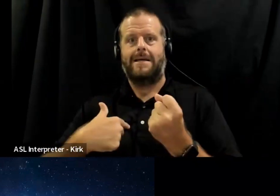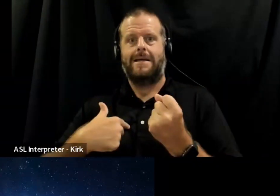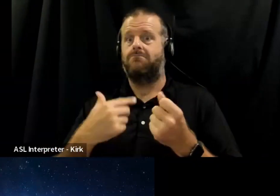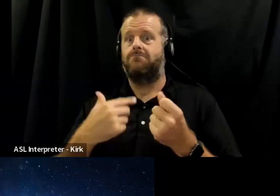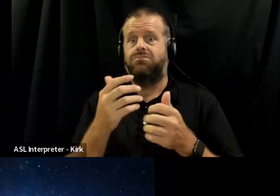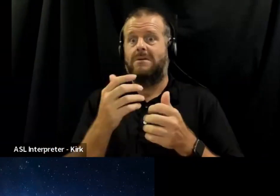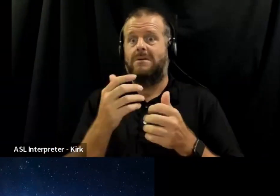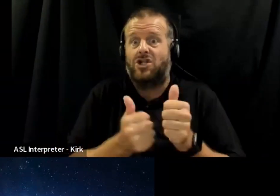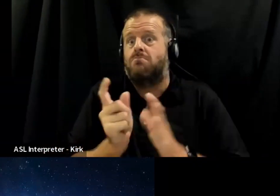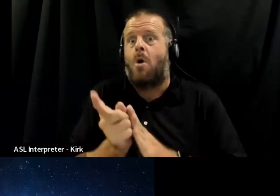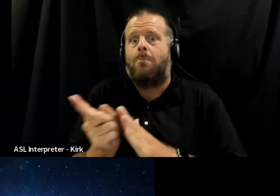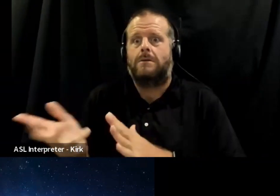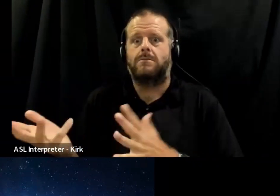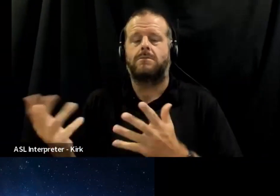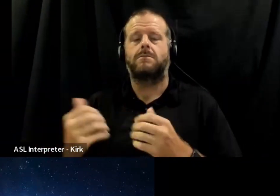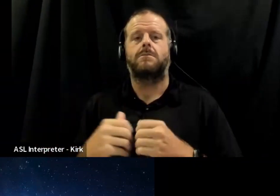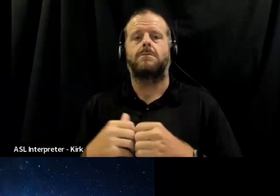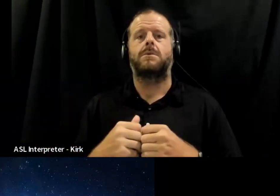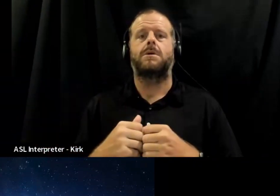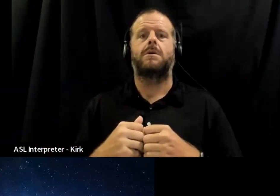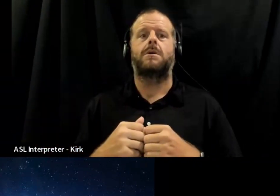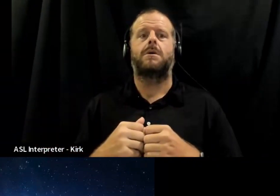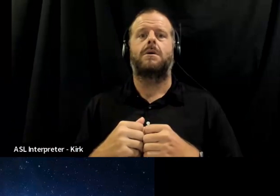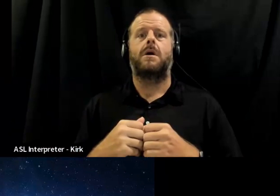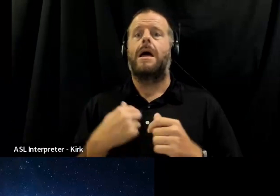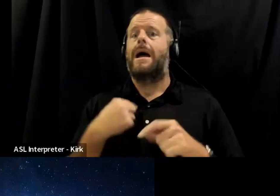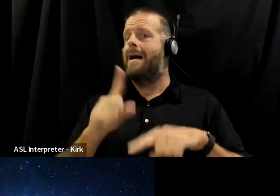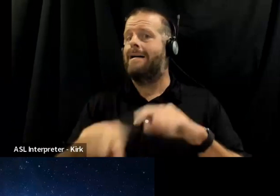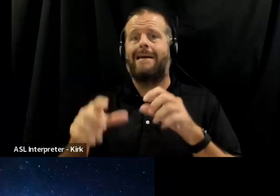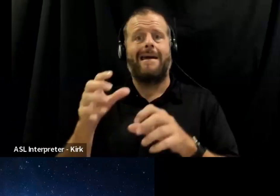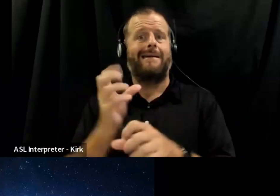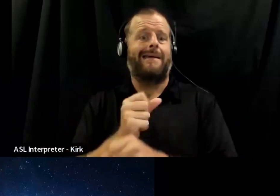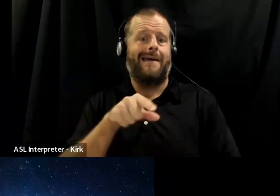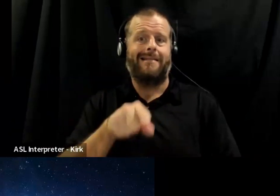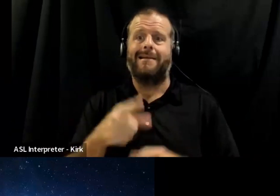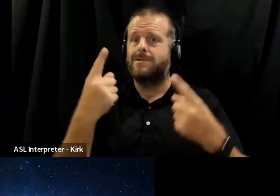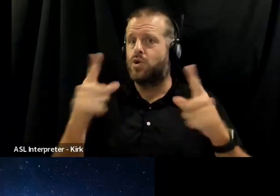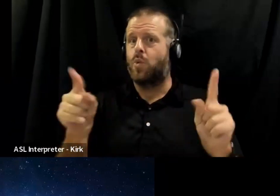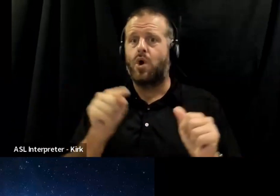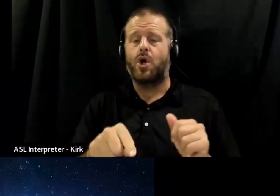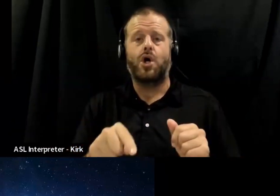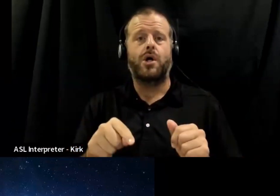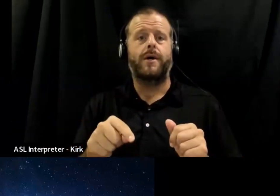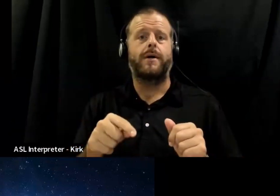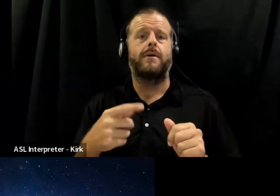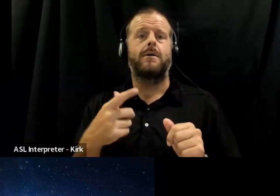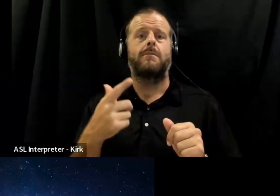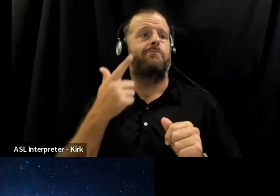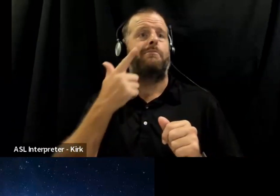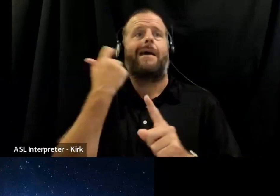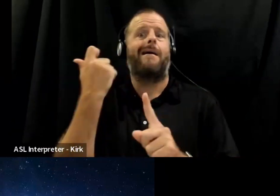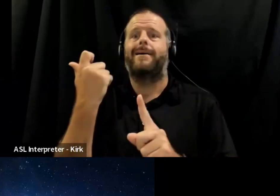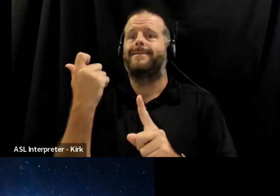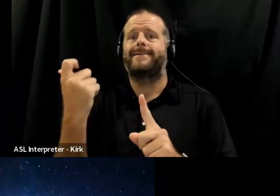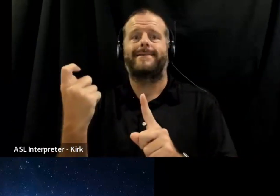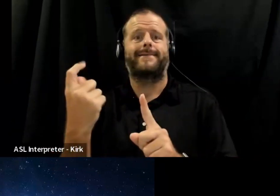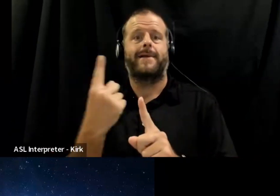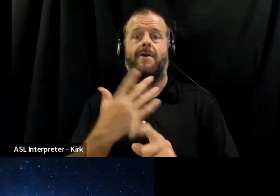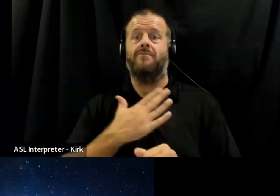Where I can't get XYZ to work, specifically because of some, because of my disability,